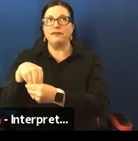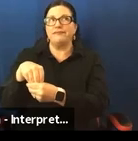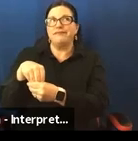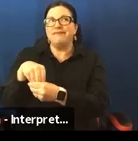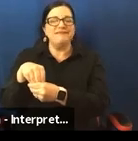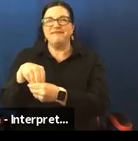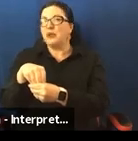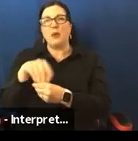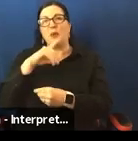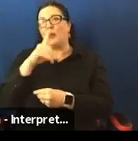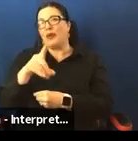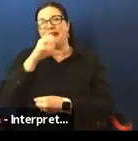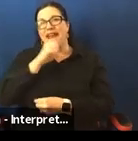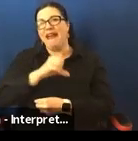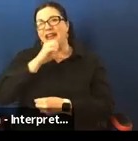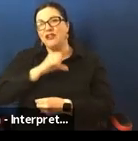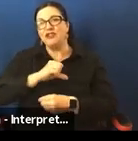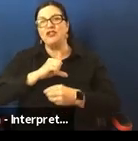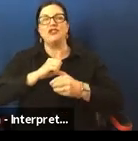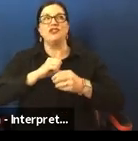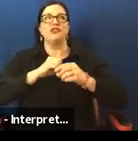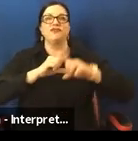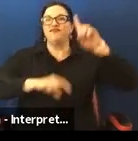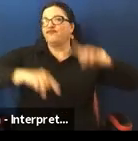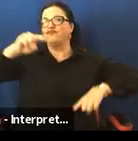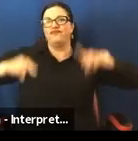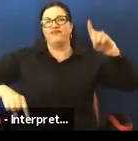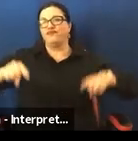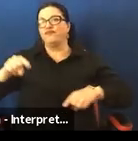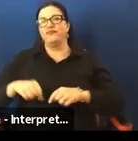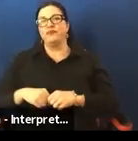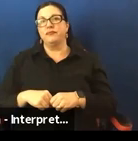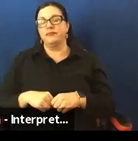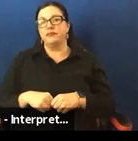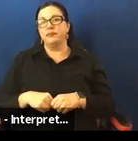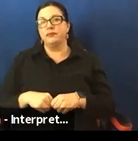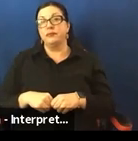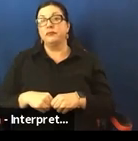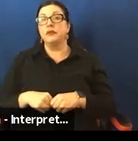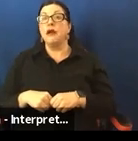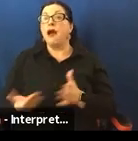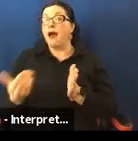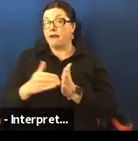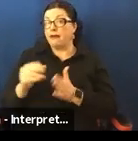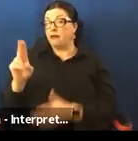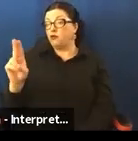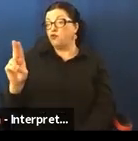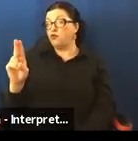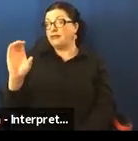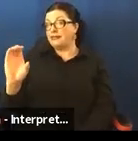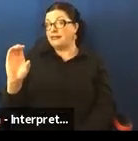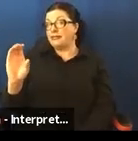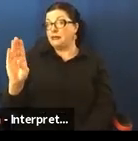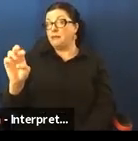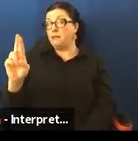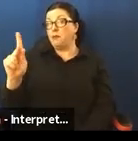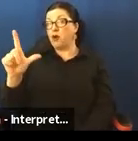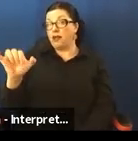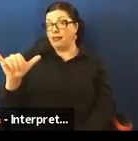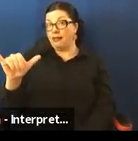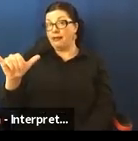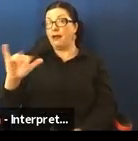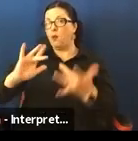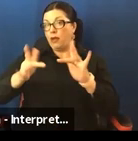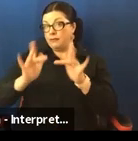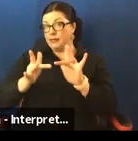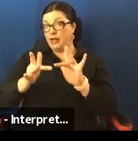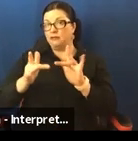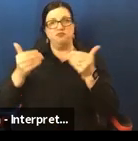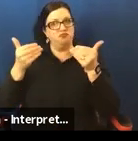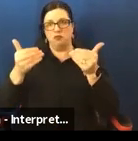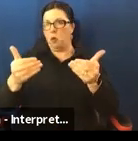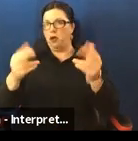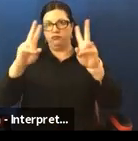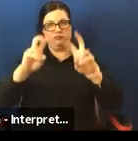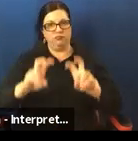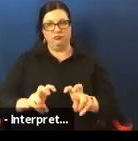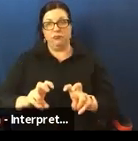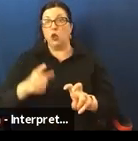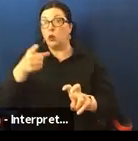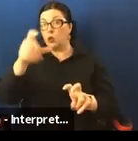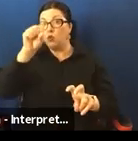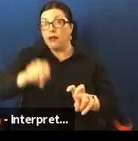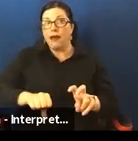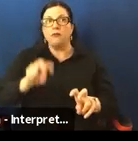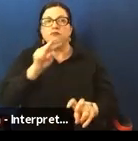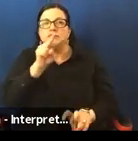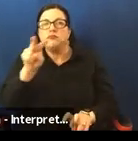Jason Williams: Every age group in foster care any given moment. And again, if you go to that UC Berkeley website, it does a phenomenal job, you can actually click on like the rates of kids in care and it'll break it out by age, which is really cool because you can